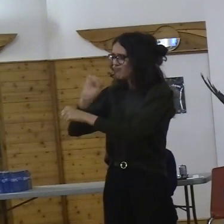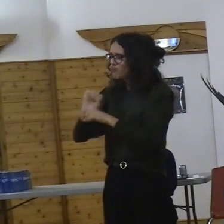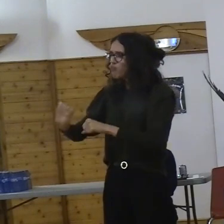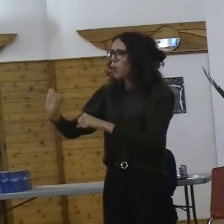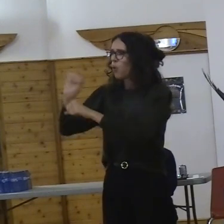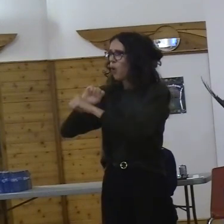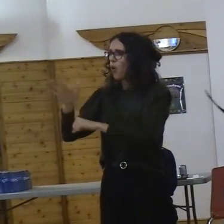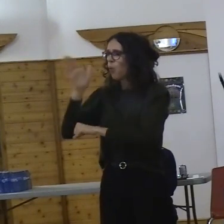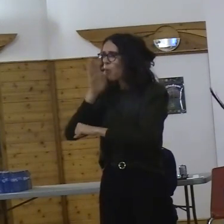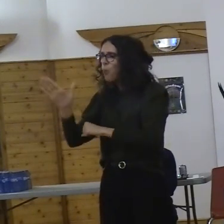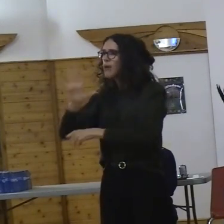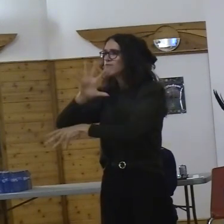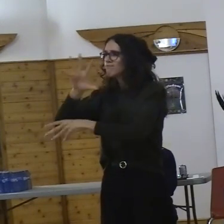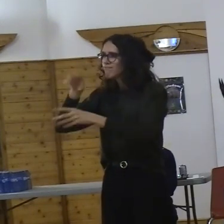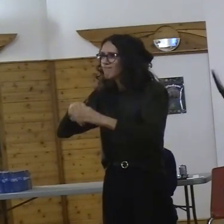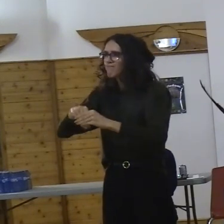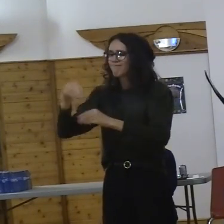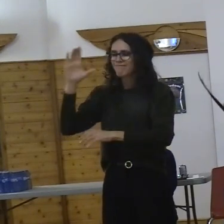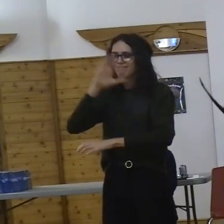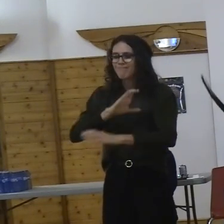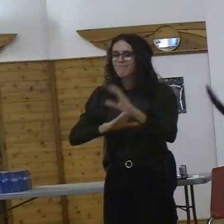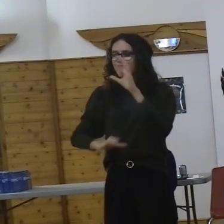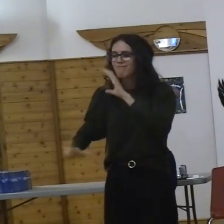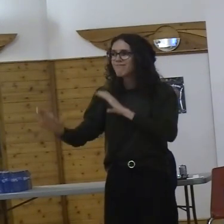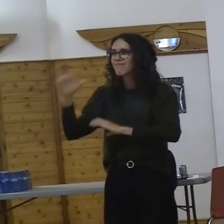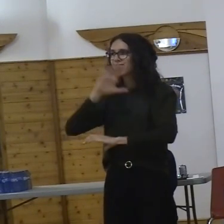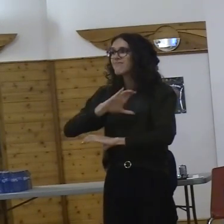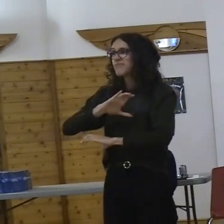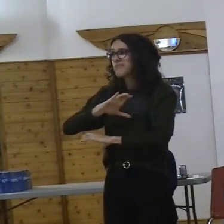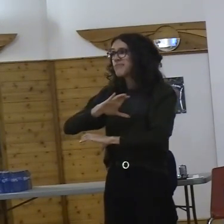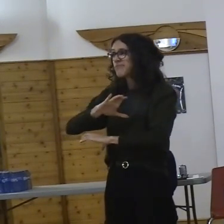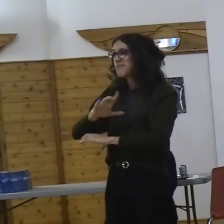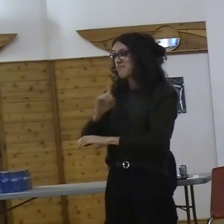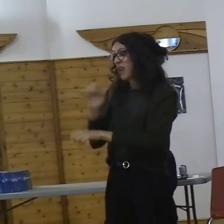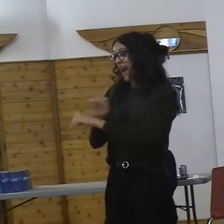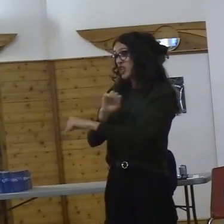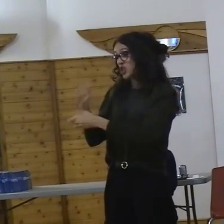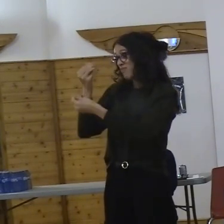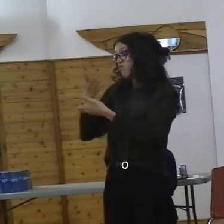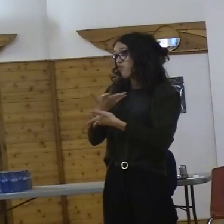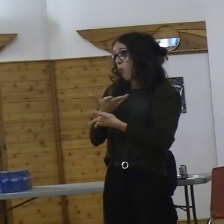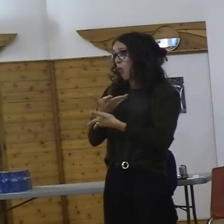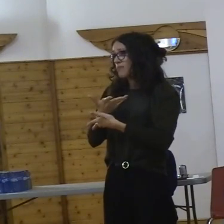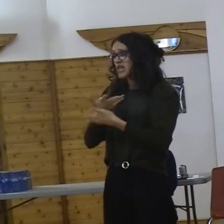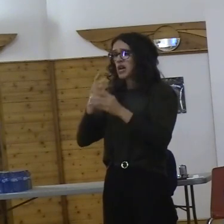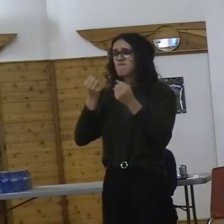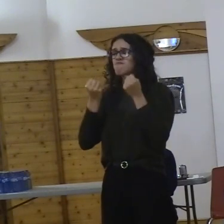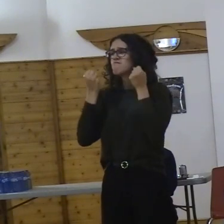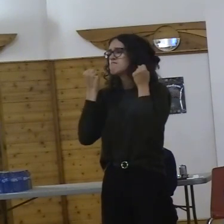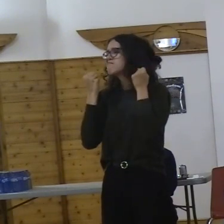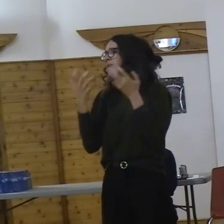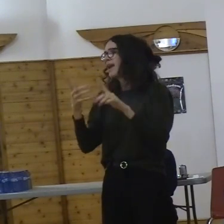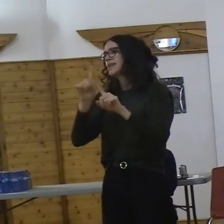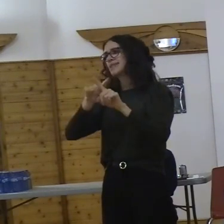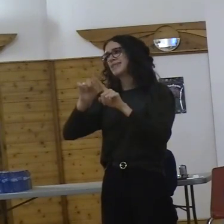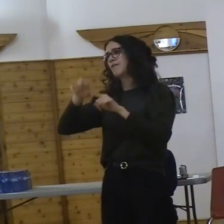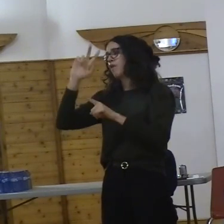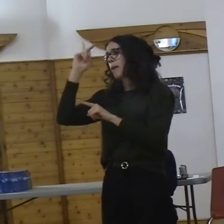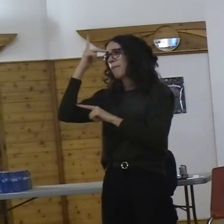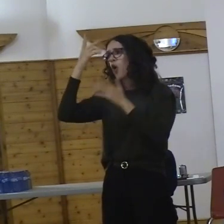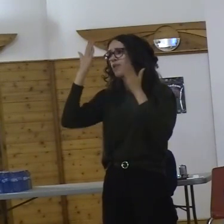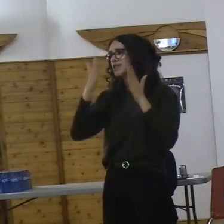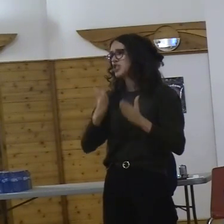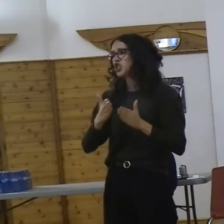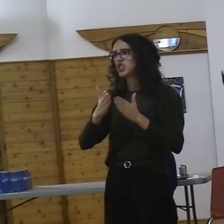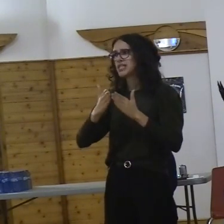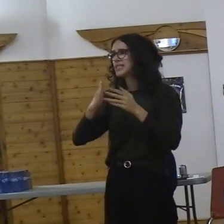Which is something that I've been told repeatedly over and over again by different politicians and levels of government, words of affirmation with no further actions.